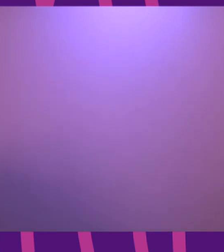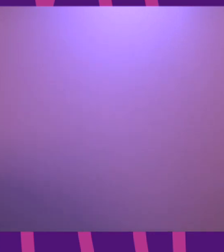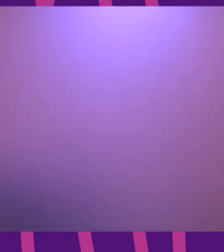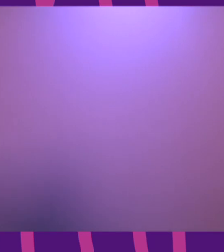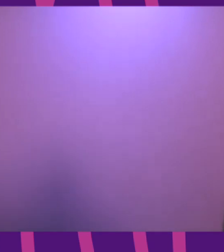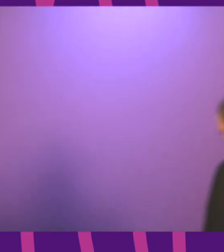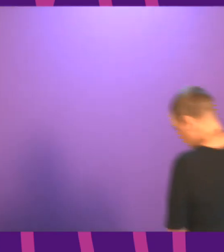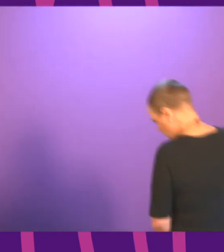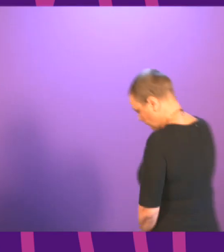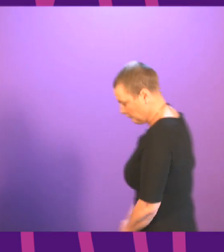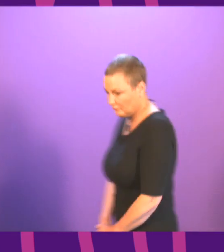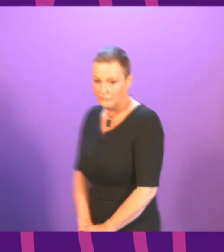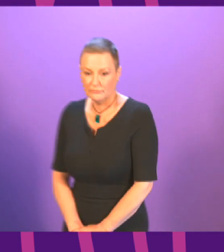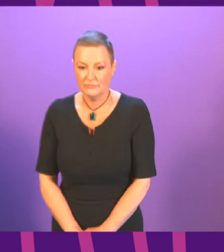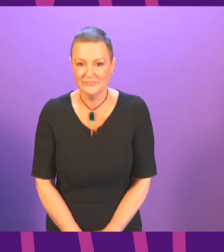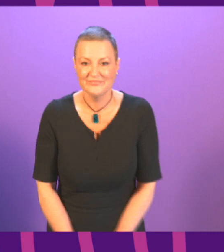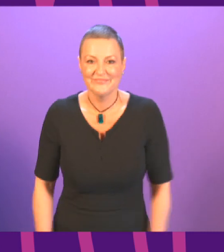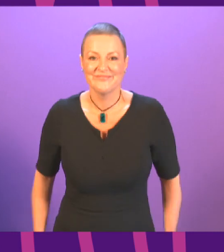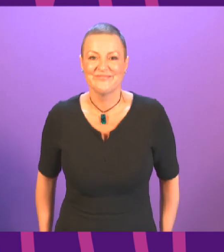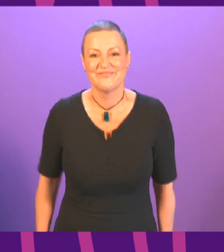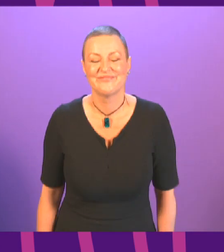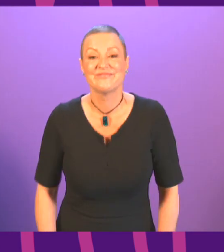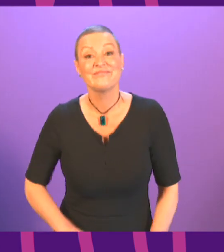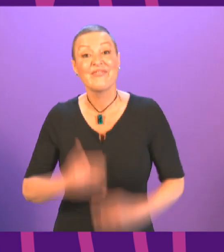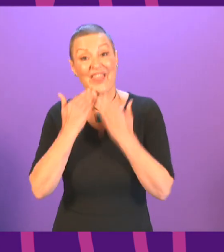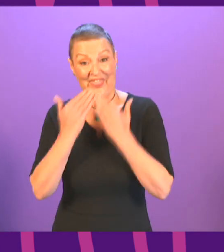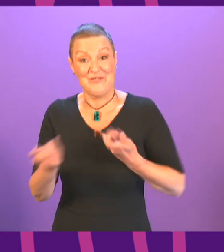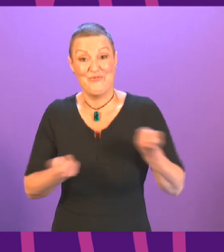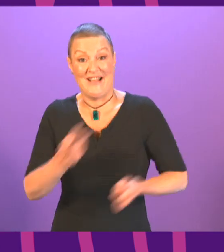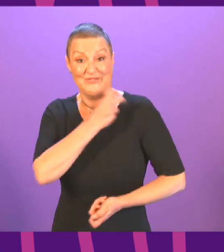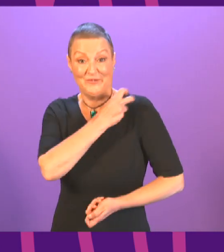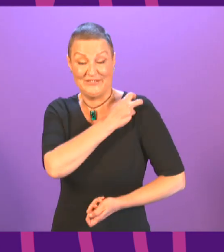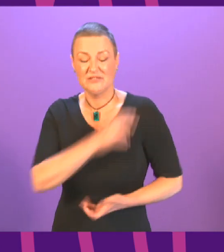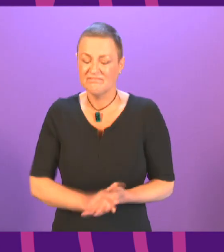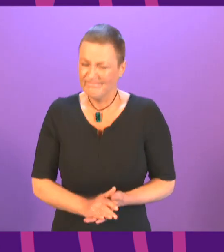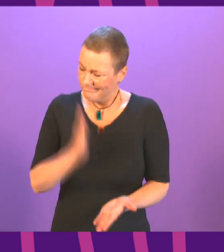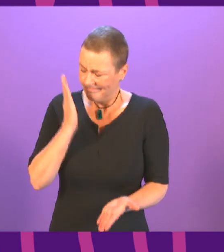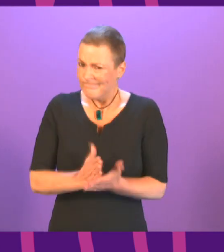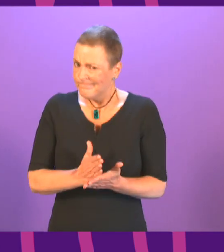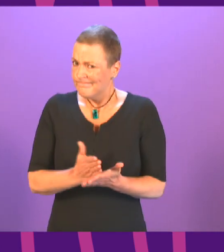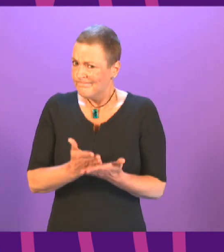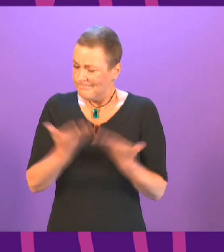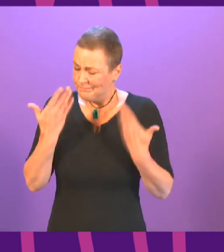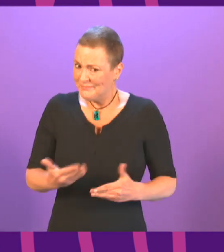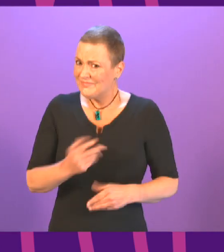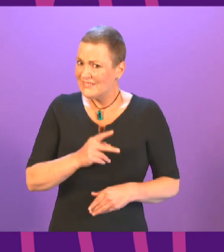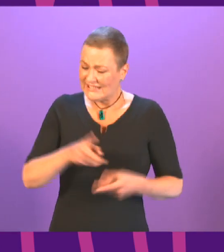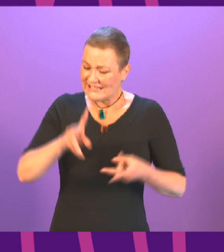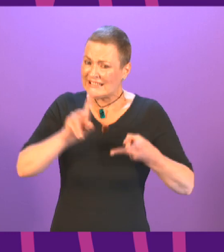2. Richard Leonard (Central Scotland) (Lab): We are now firmly in the second wave of Covid-19,